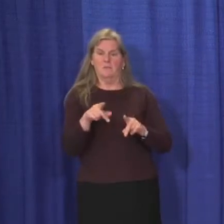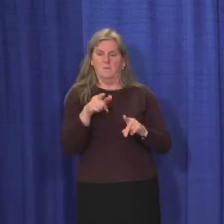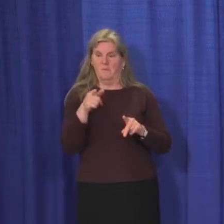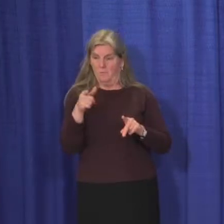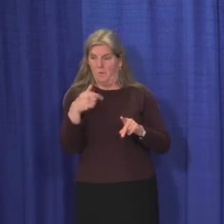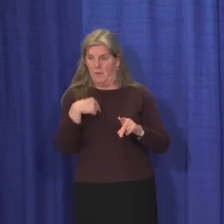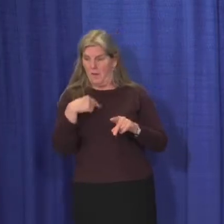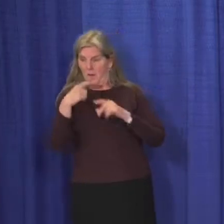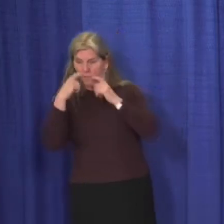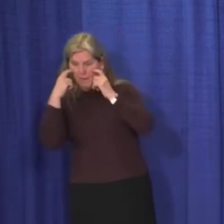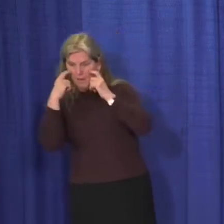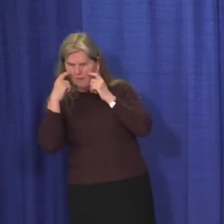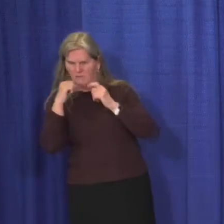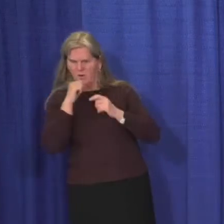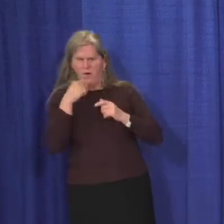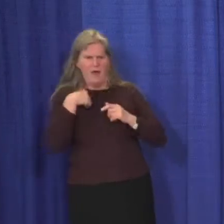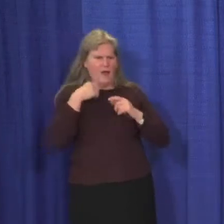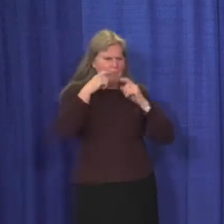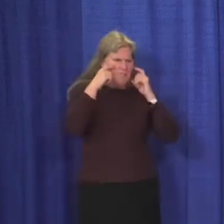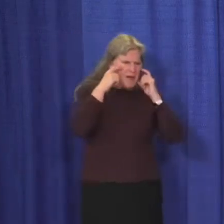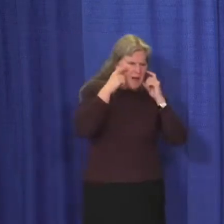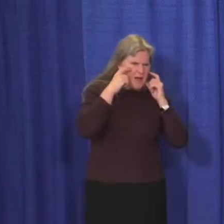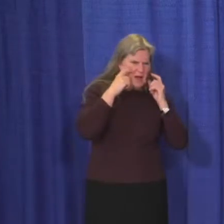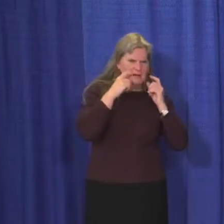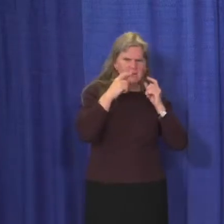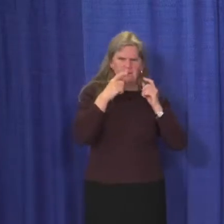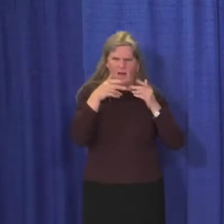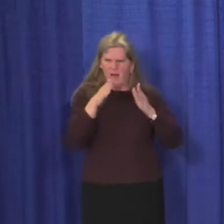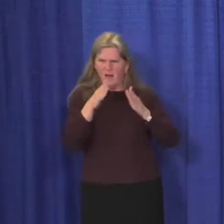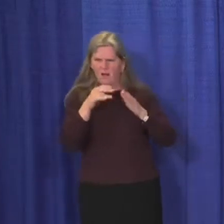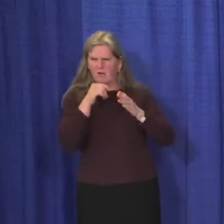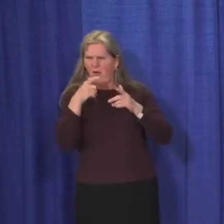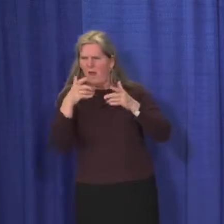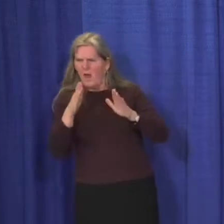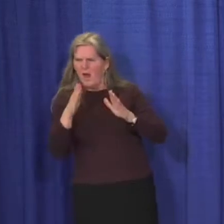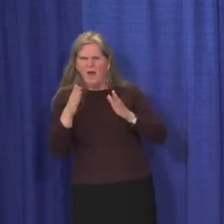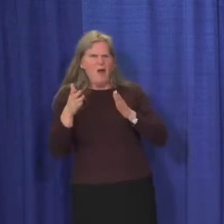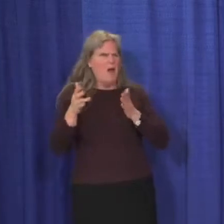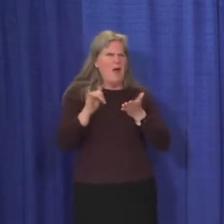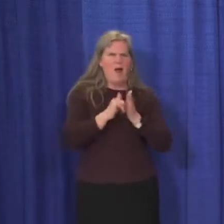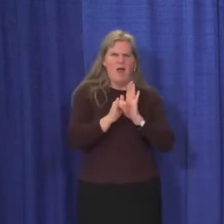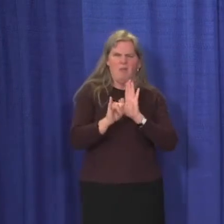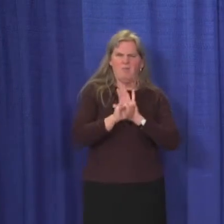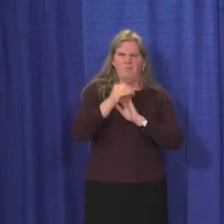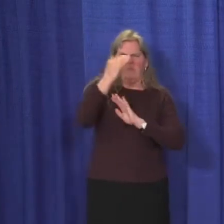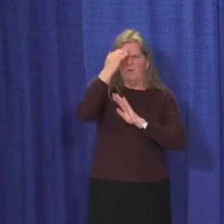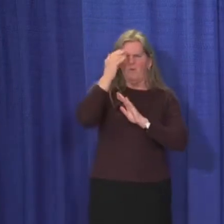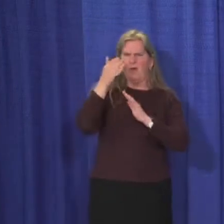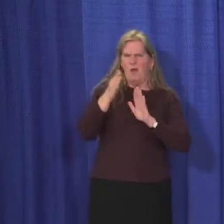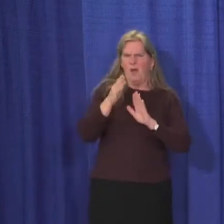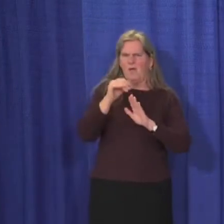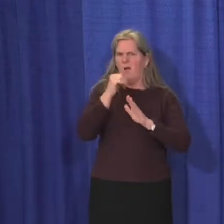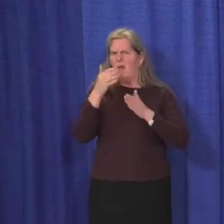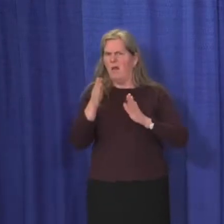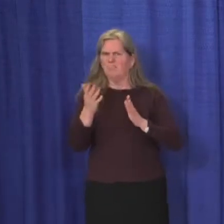was wearing a mask and to isn't. Our approach is more of waiting